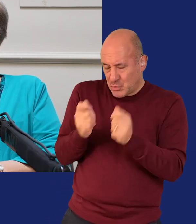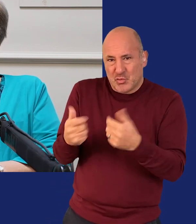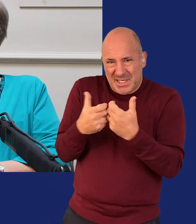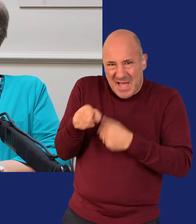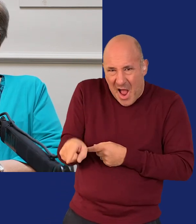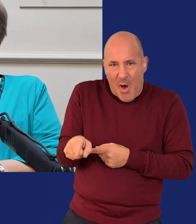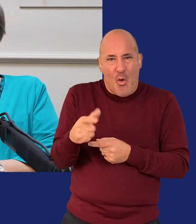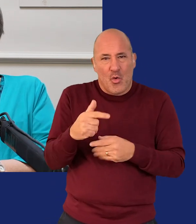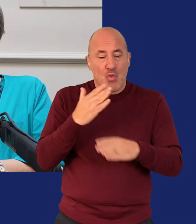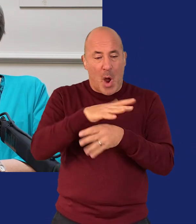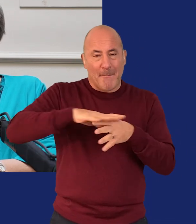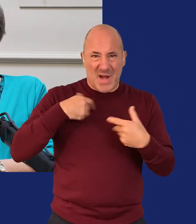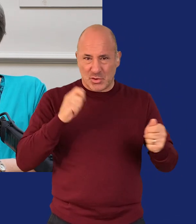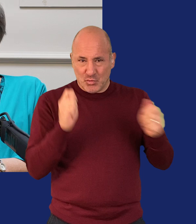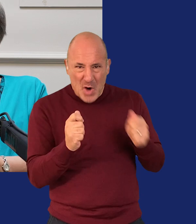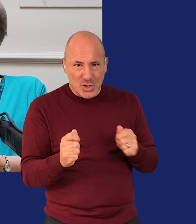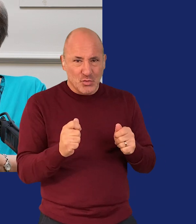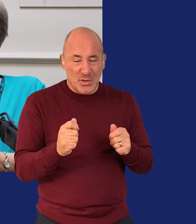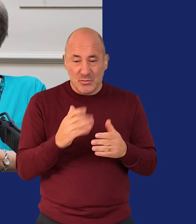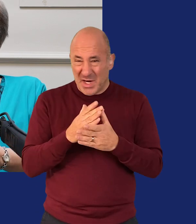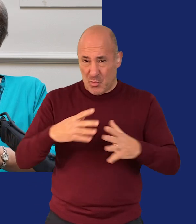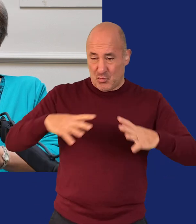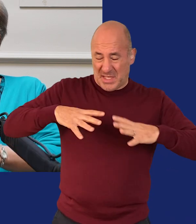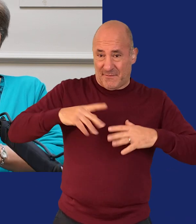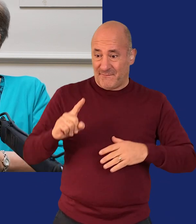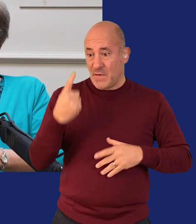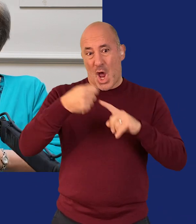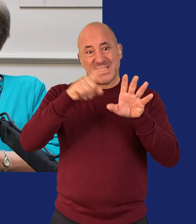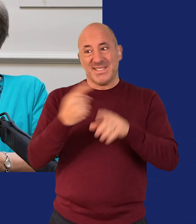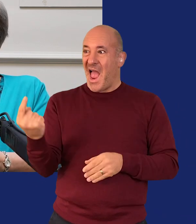It's around workplace adjustments, making sure they're ready from day one.